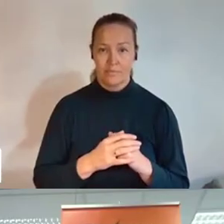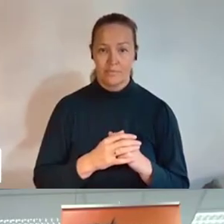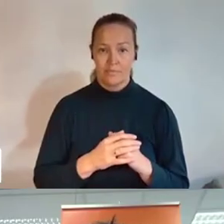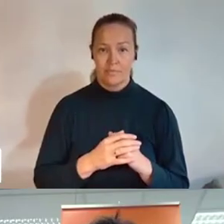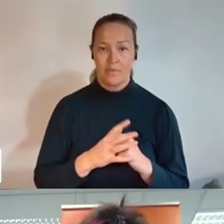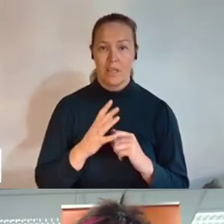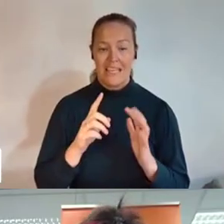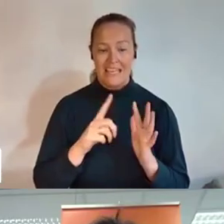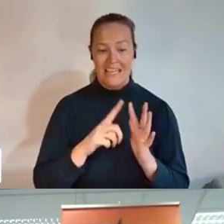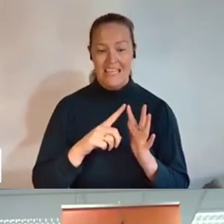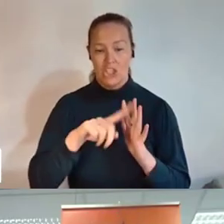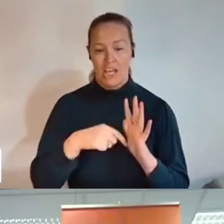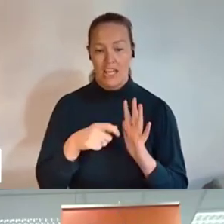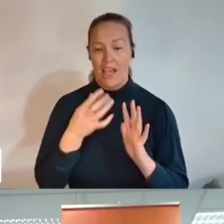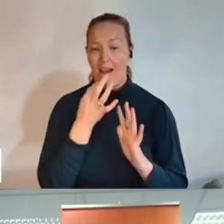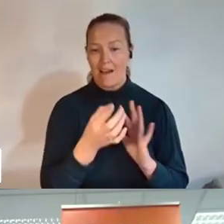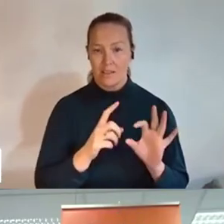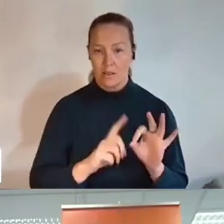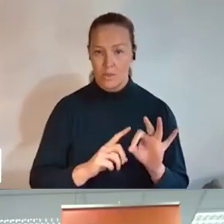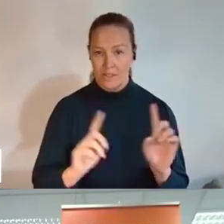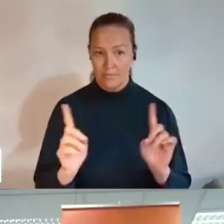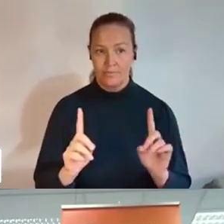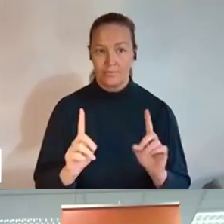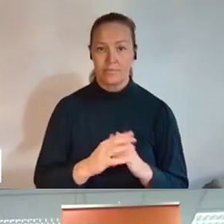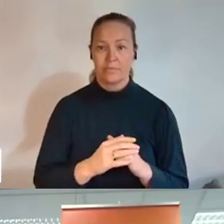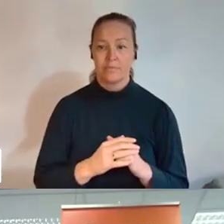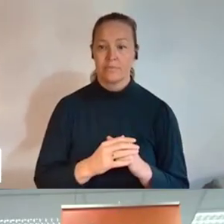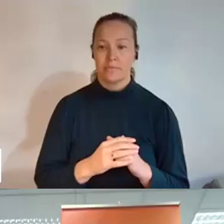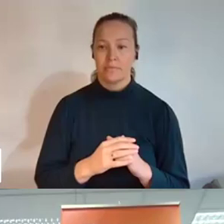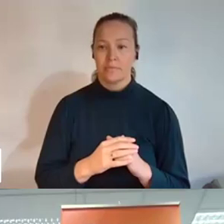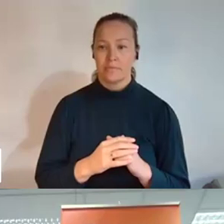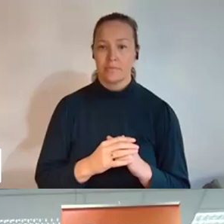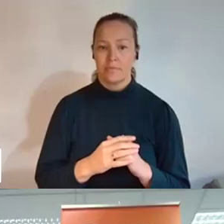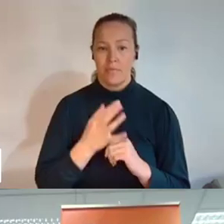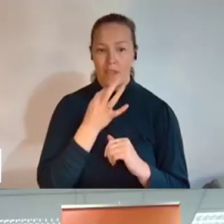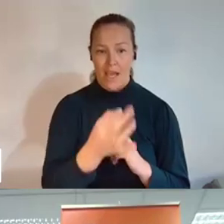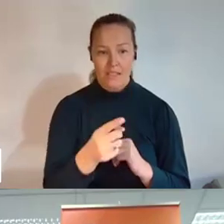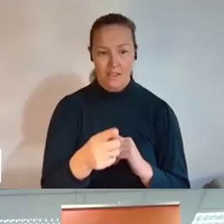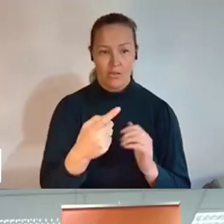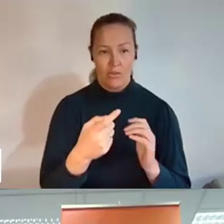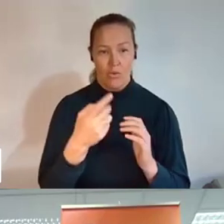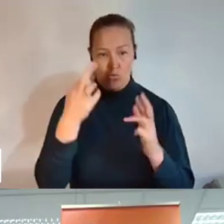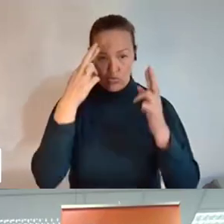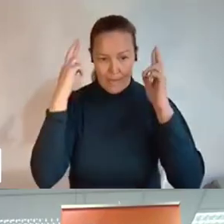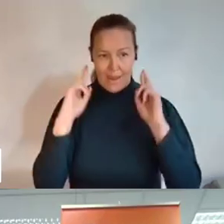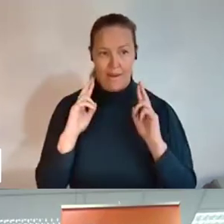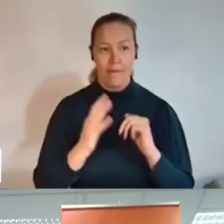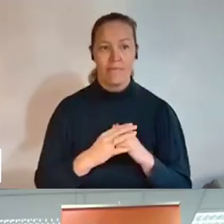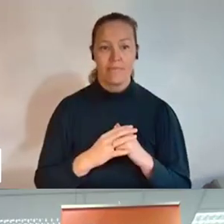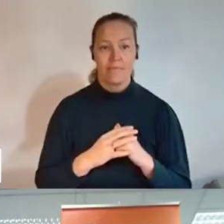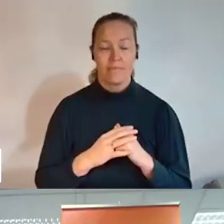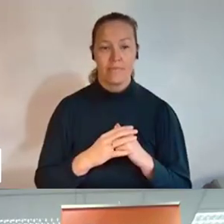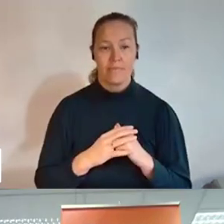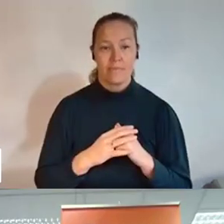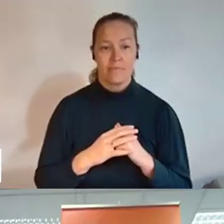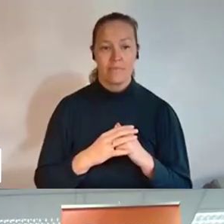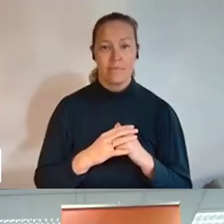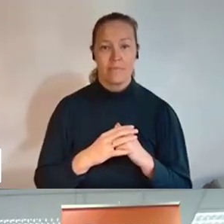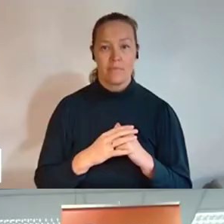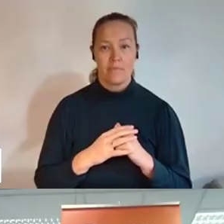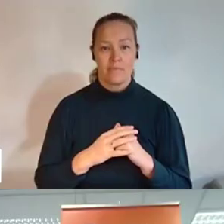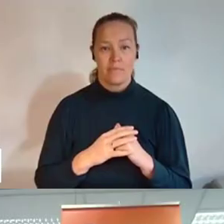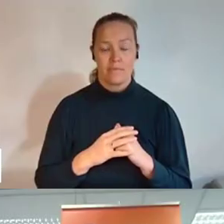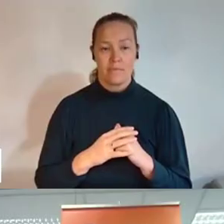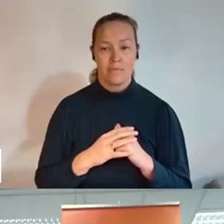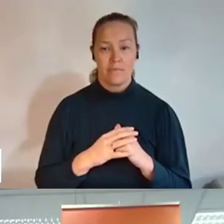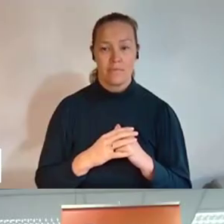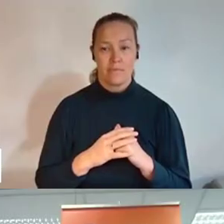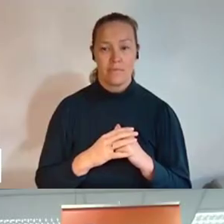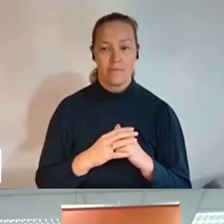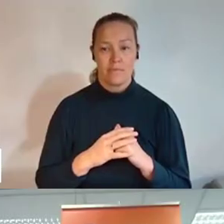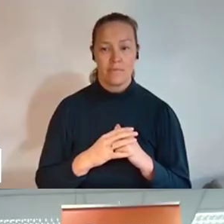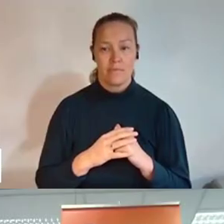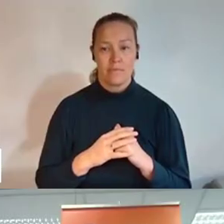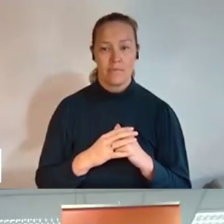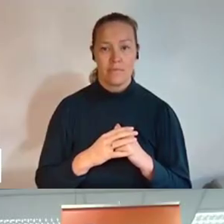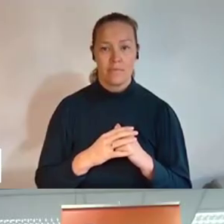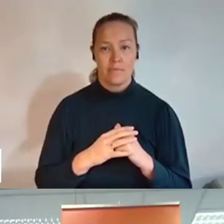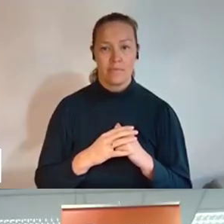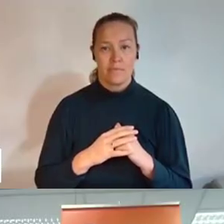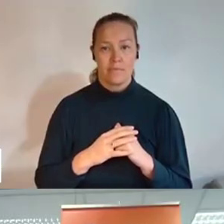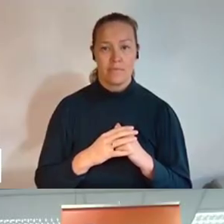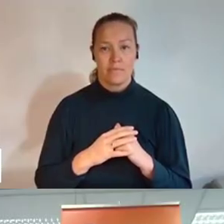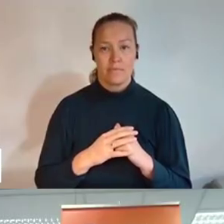who is asking directly for Rebecca. And EJ would like to know about I'll just find the question,